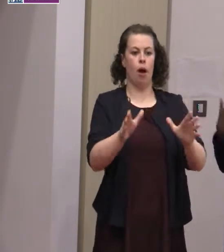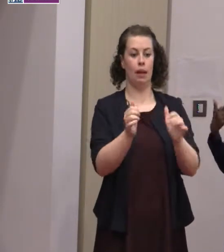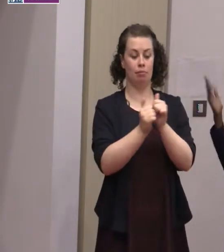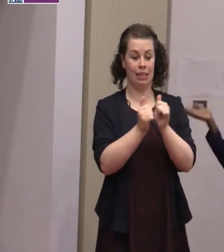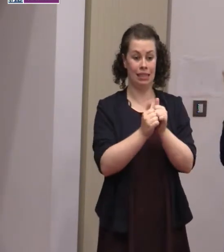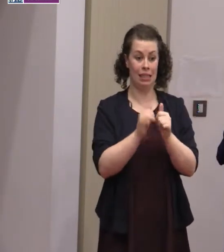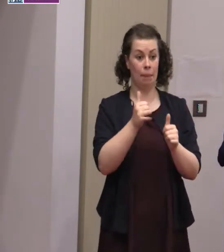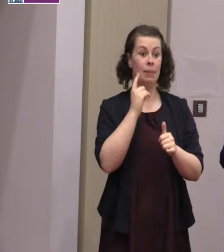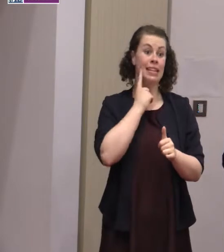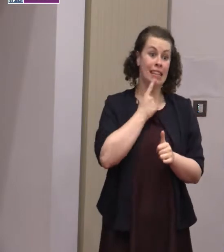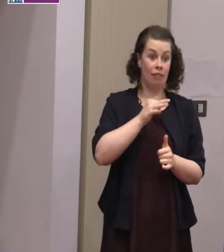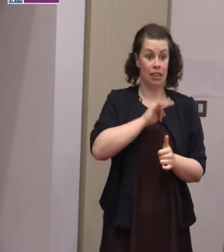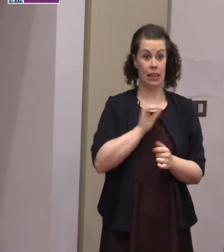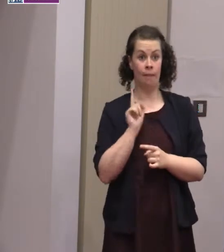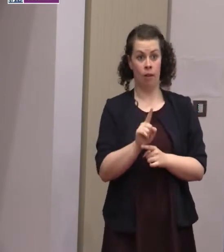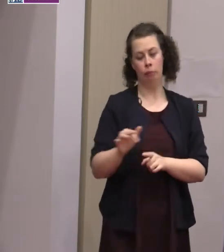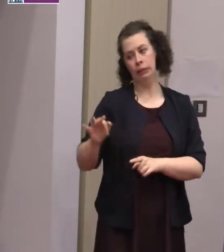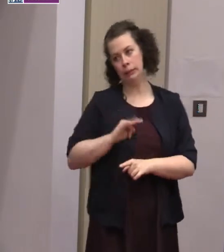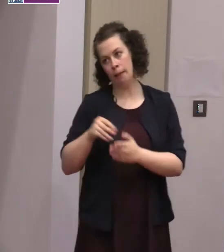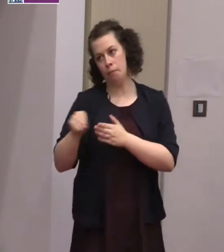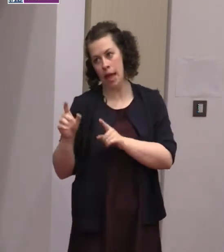may be required to come with their own sideline which interpreter.